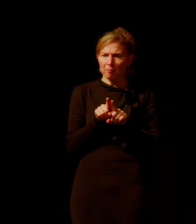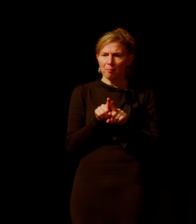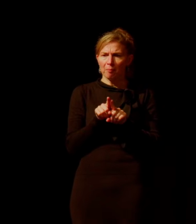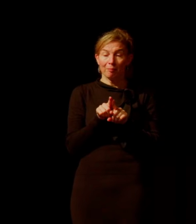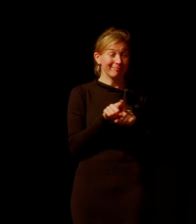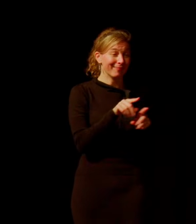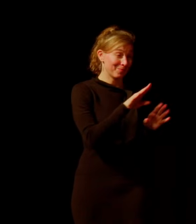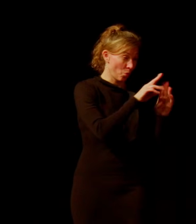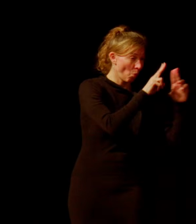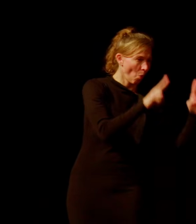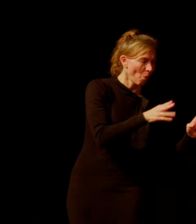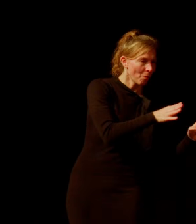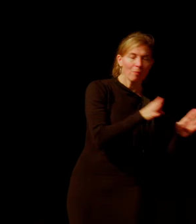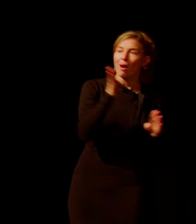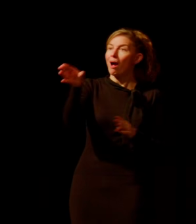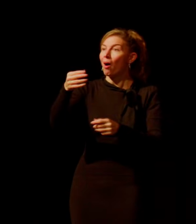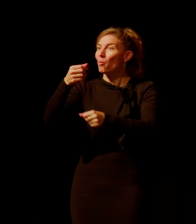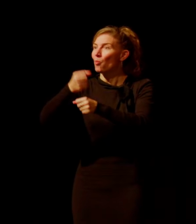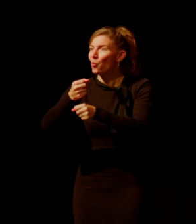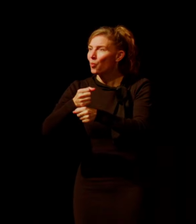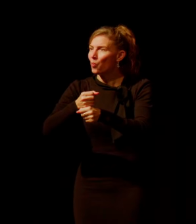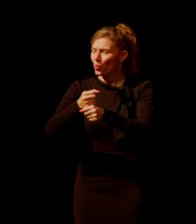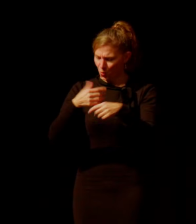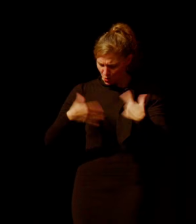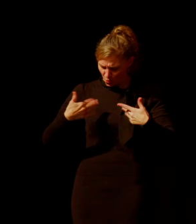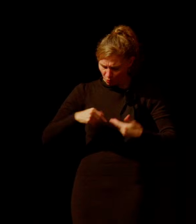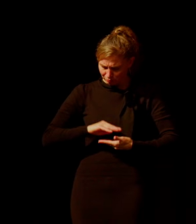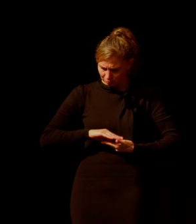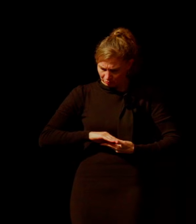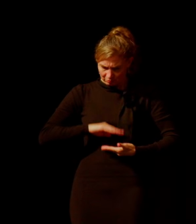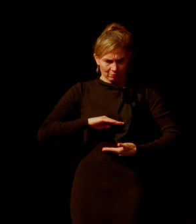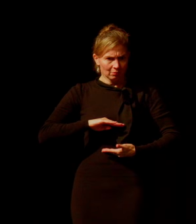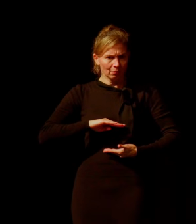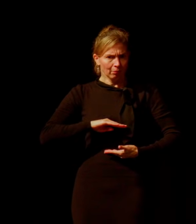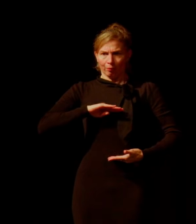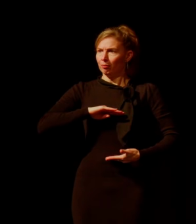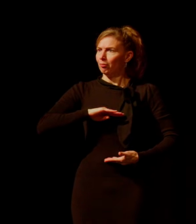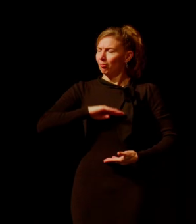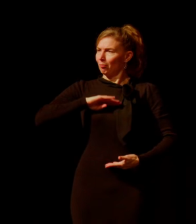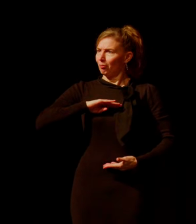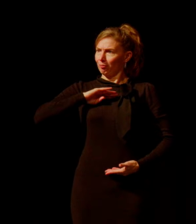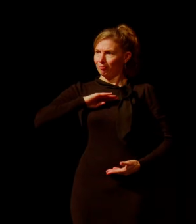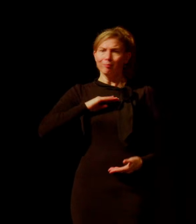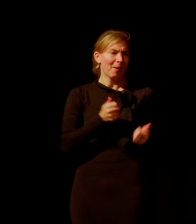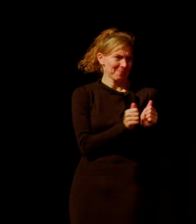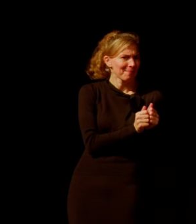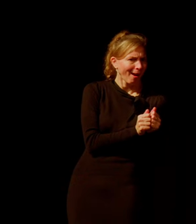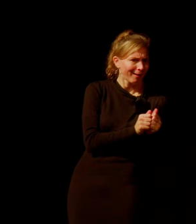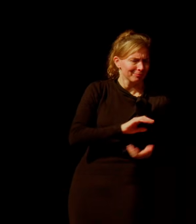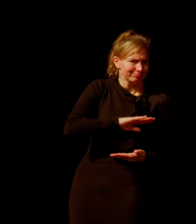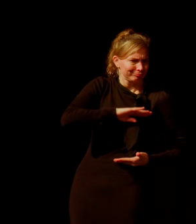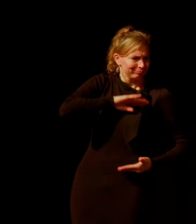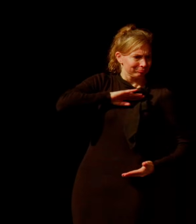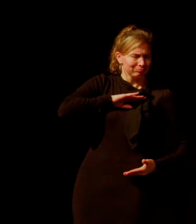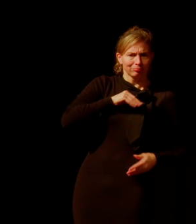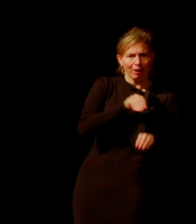she recognized that this new-found confidenceshe had built with Dave began to seep into her professional life.